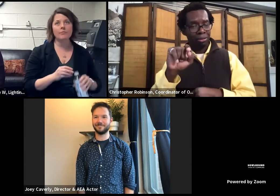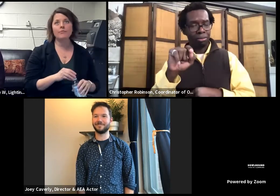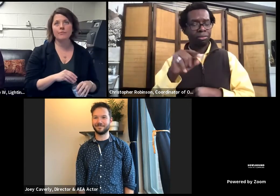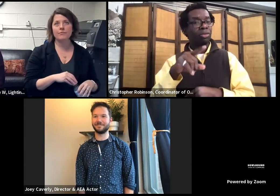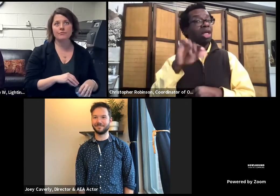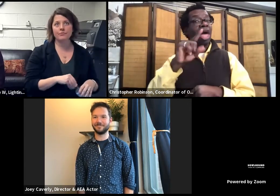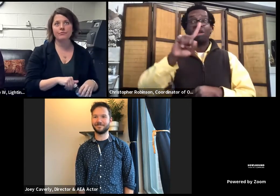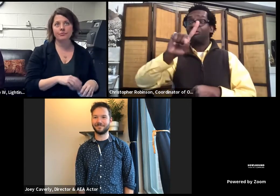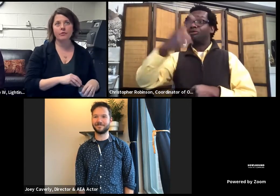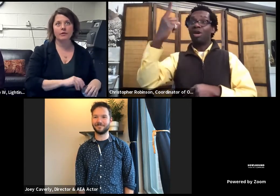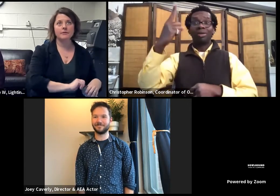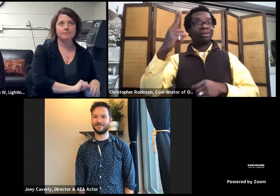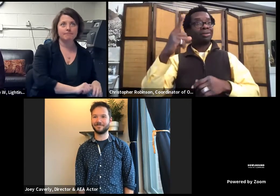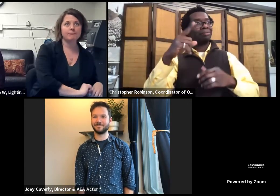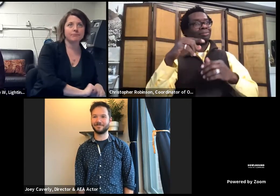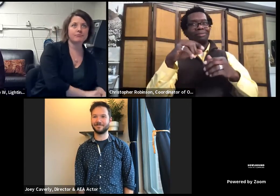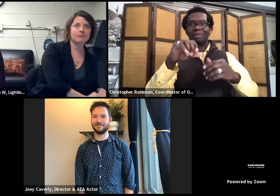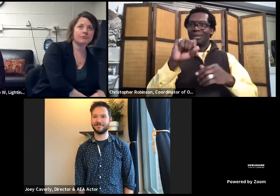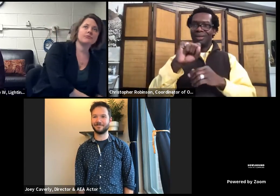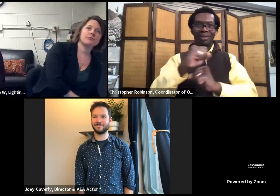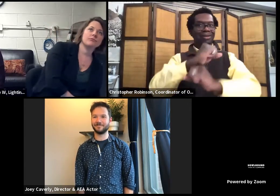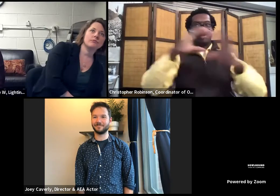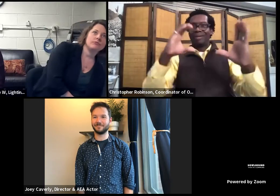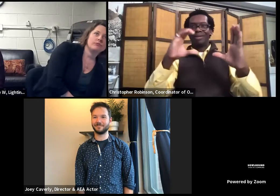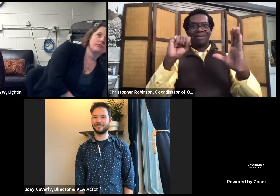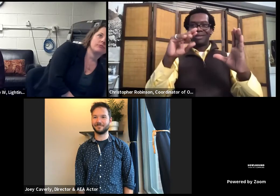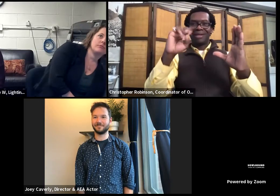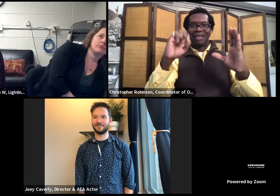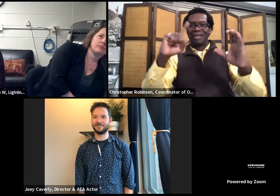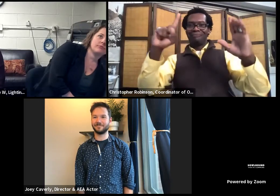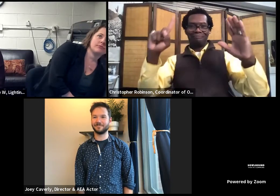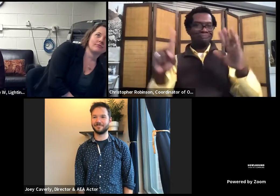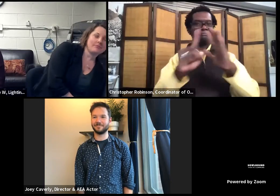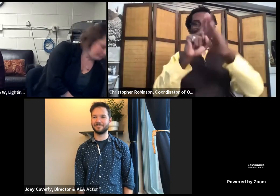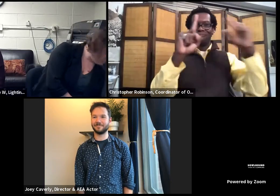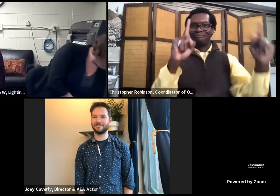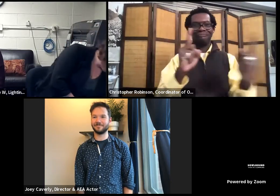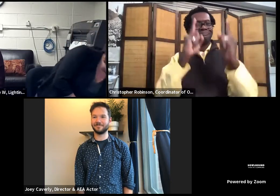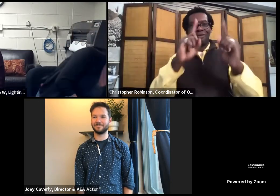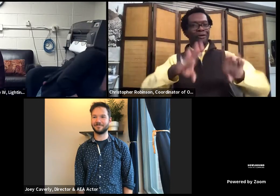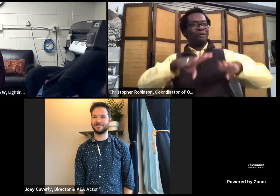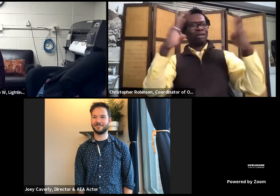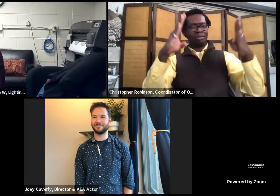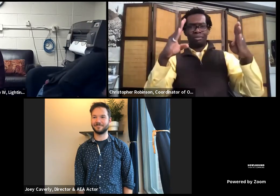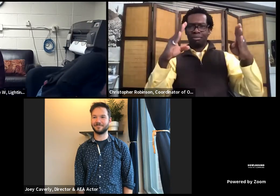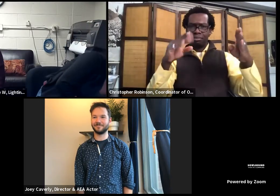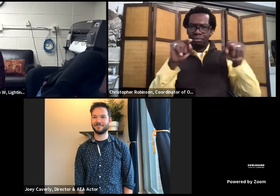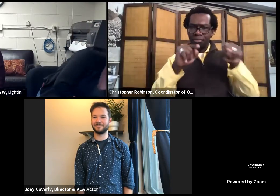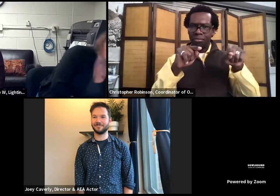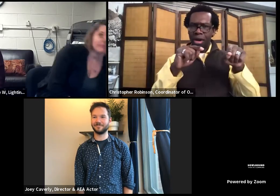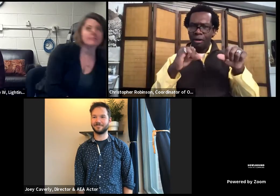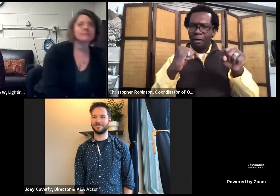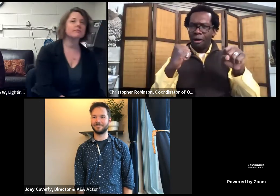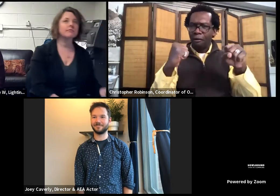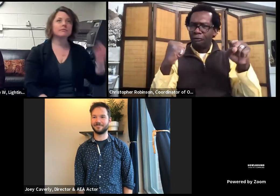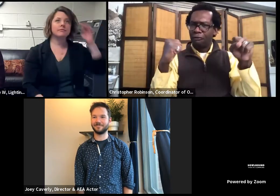the "Romeo and Juliet," Joey. You had mentioned that, and it felt like, talking about that first scene and getting introduced.